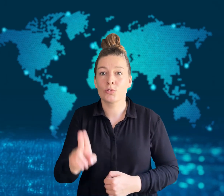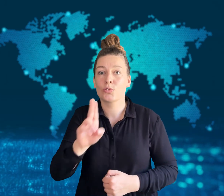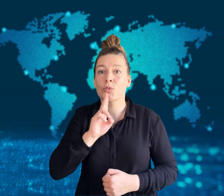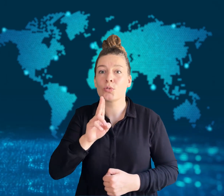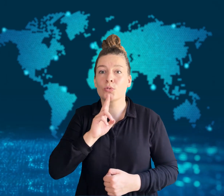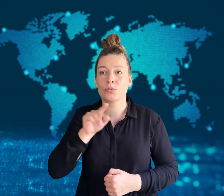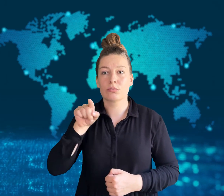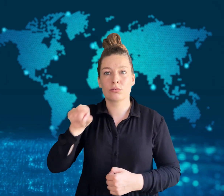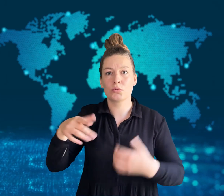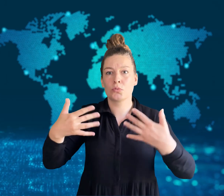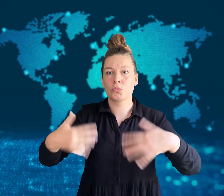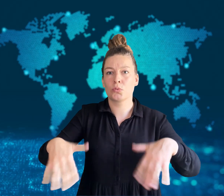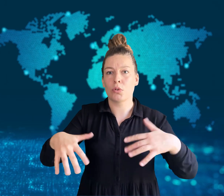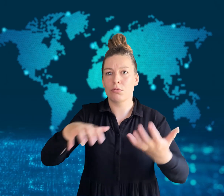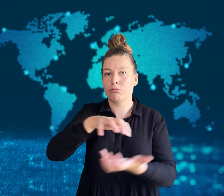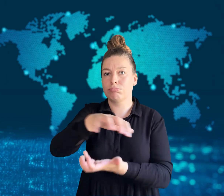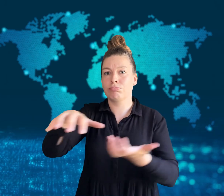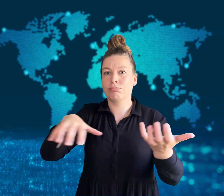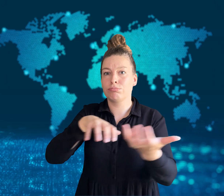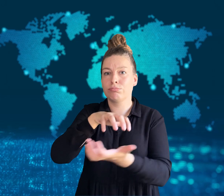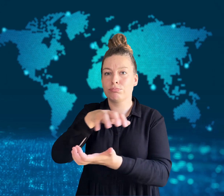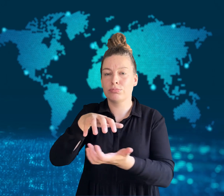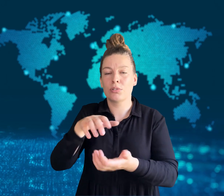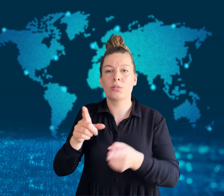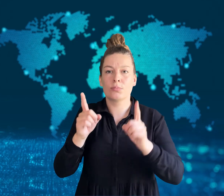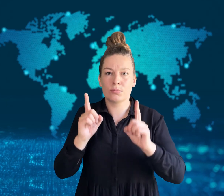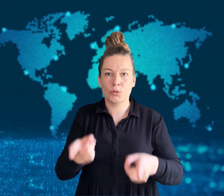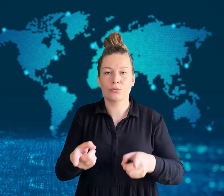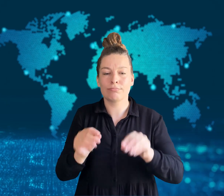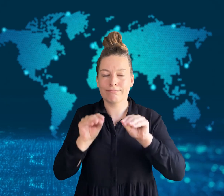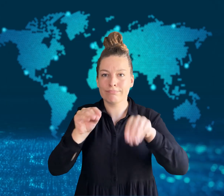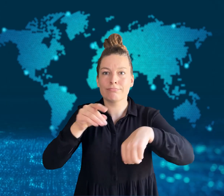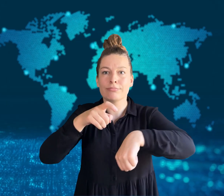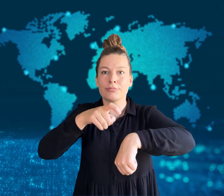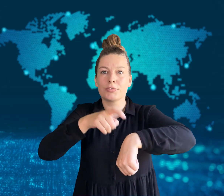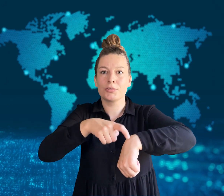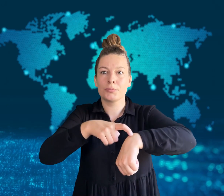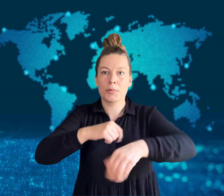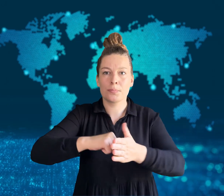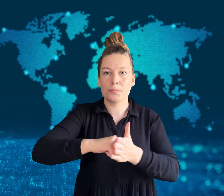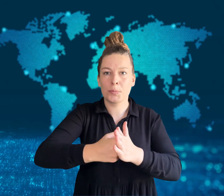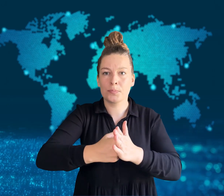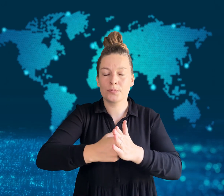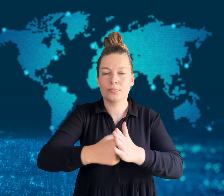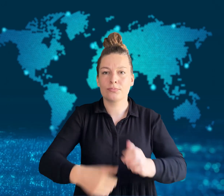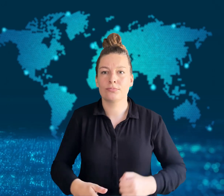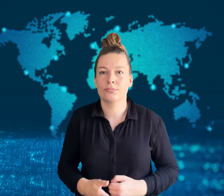Curfews follow violence